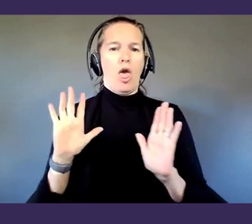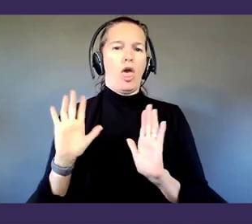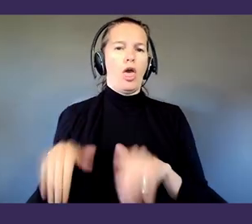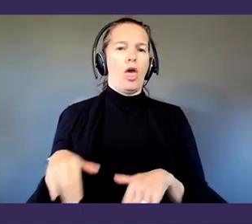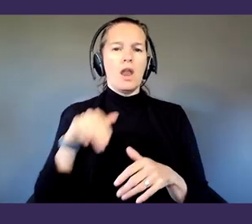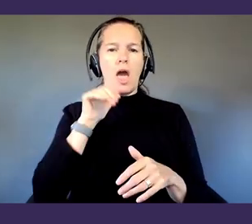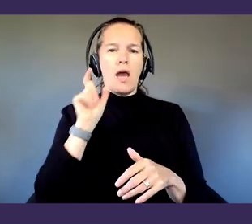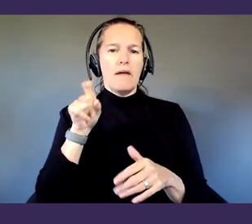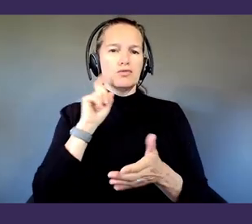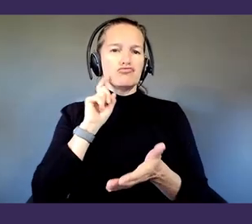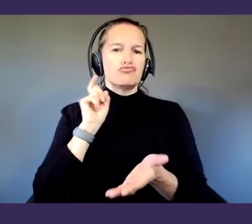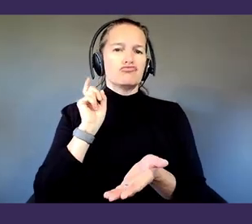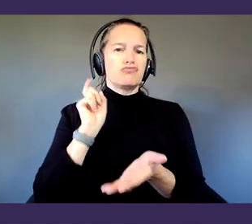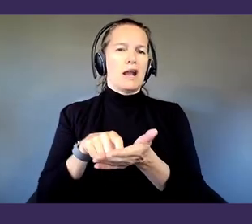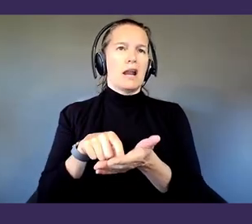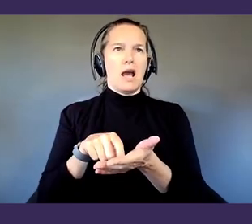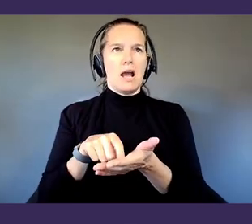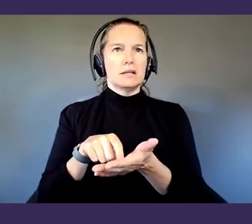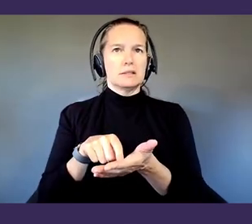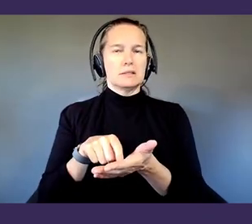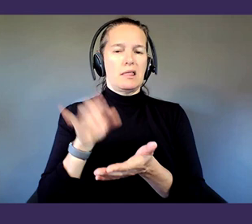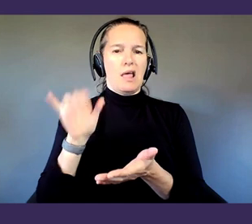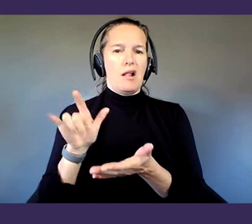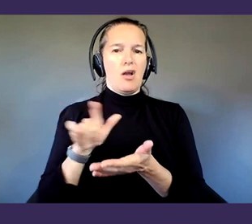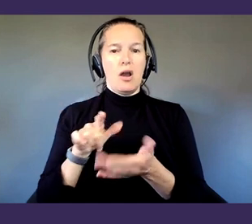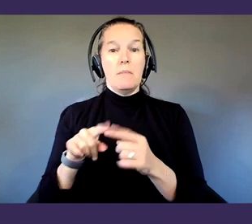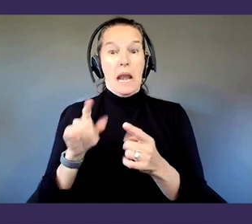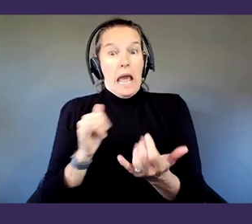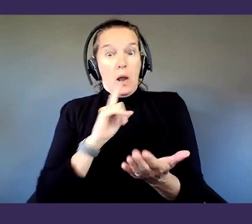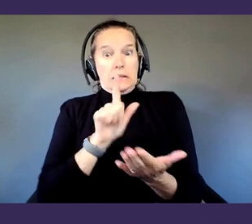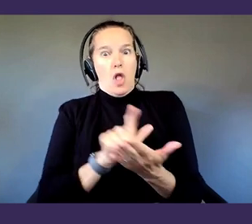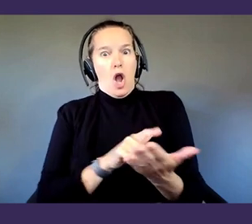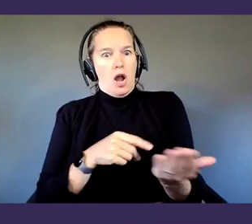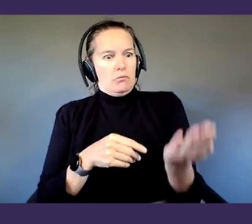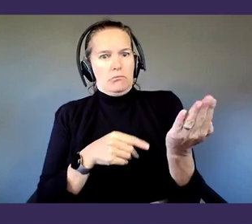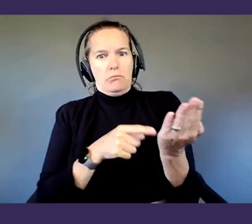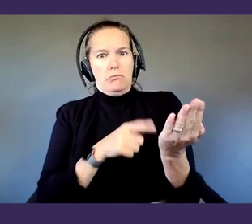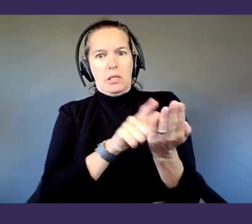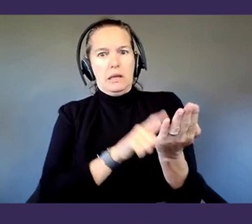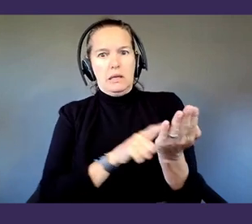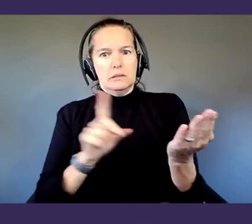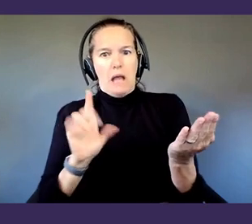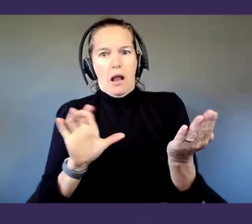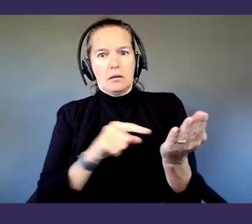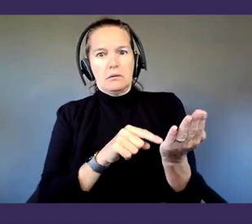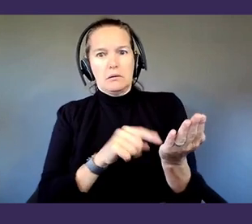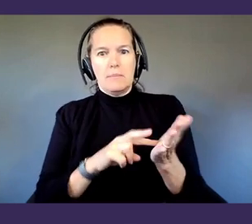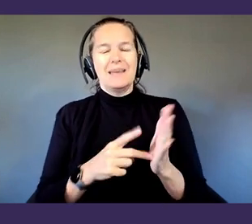but now, because it is a legal document, for all intents and purposes, it ensures that courts are aware of SDM.